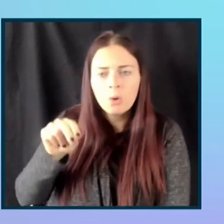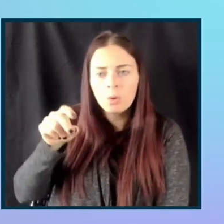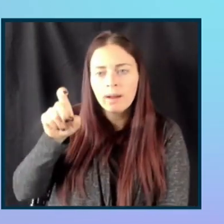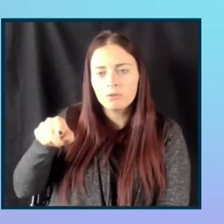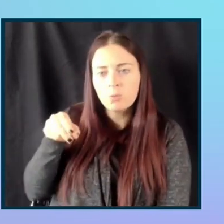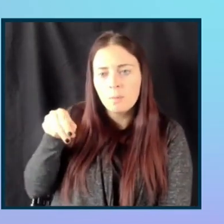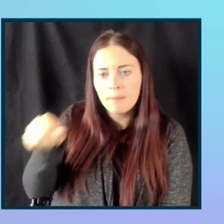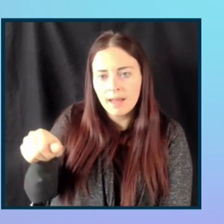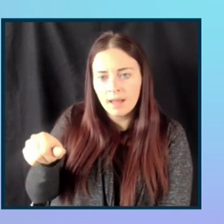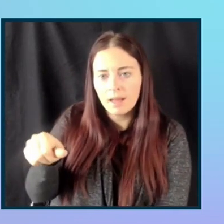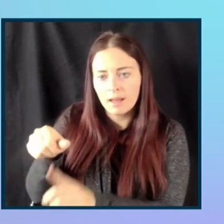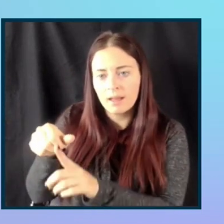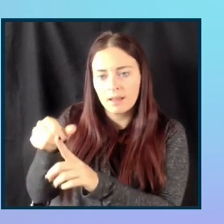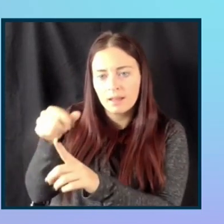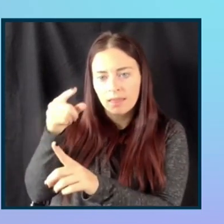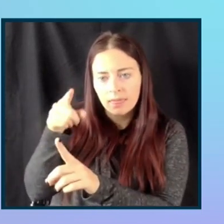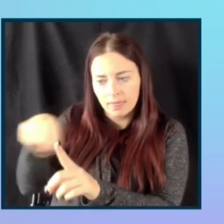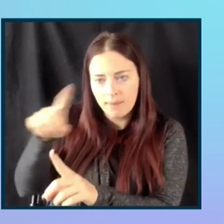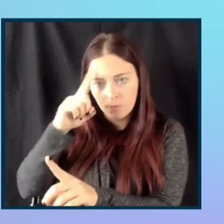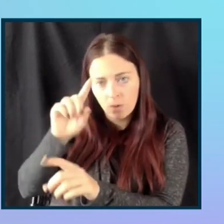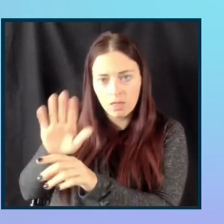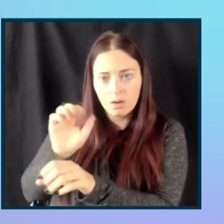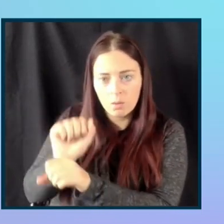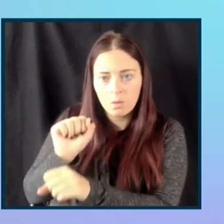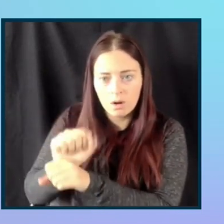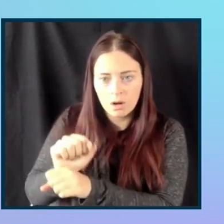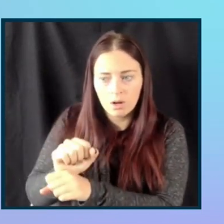than it is for us coming and kind of run over